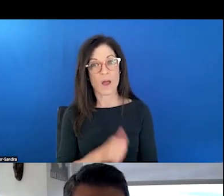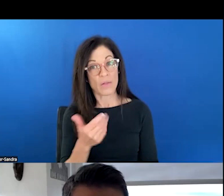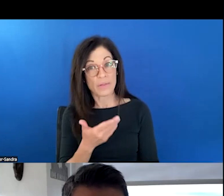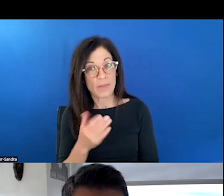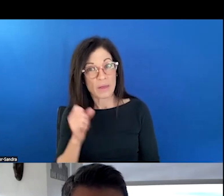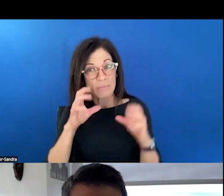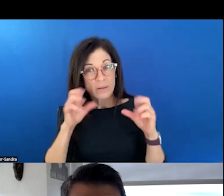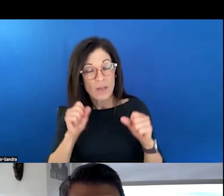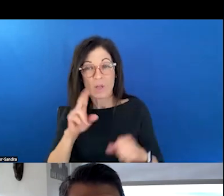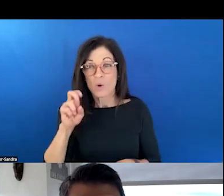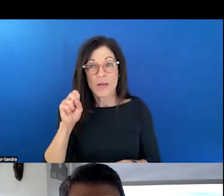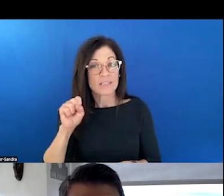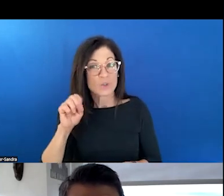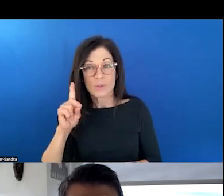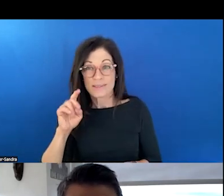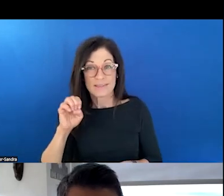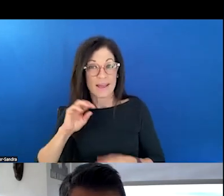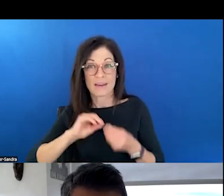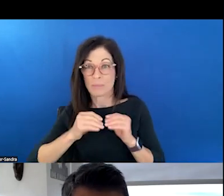NOT IMPROVED. THEY HAVE BEEN INCREASING.